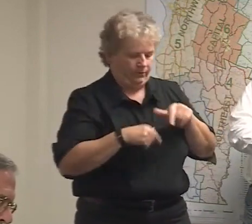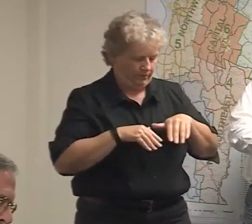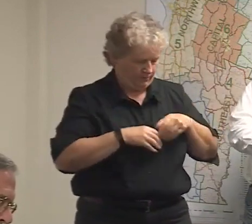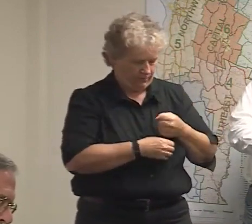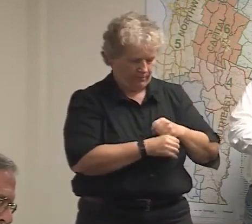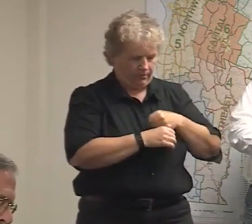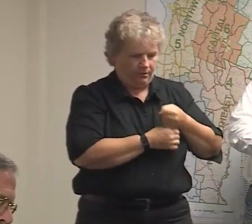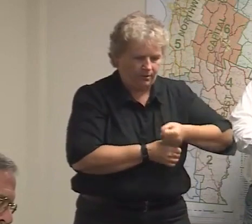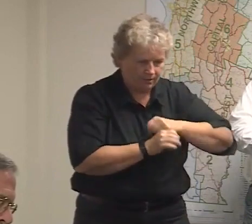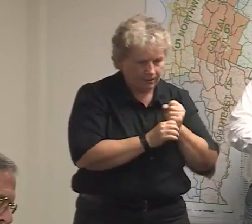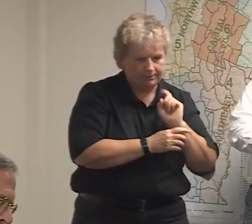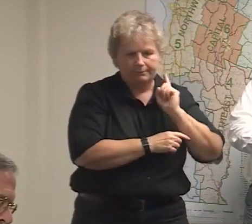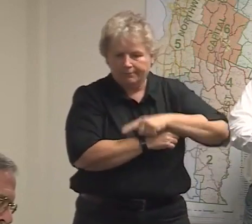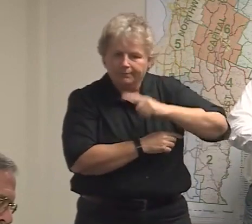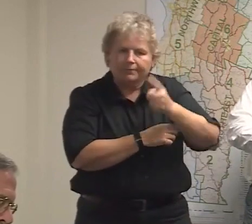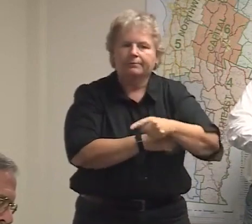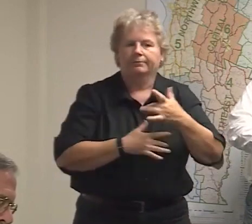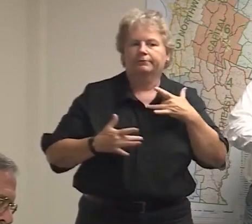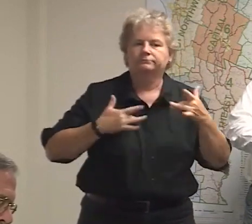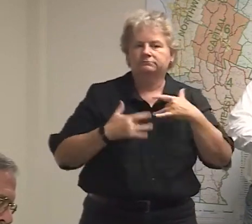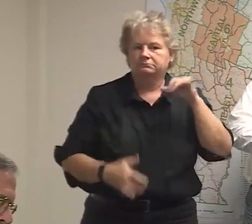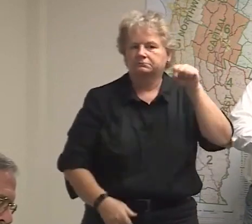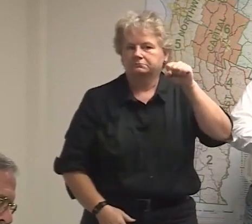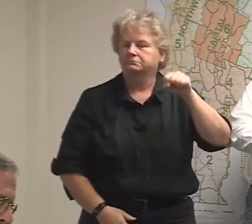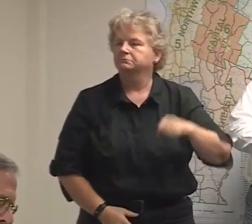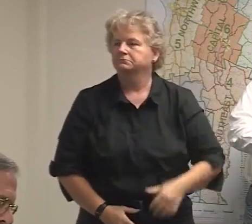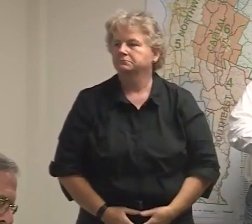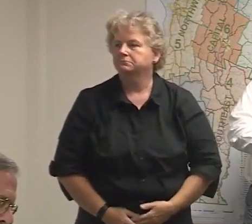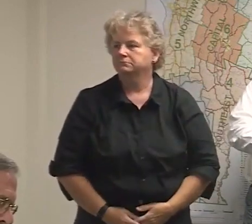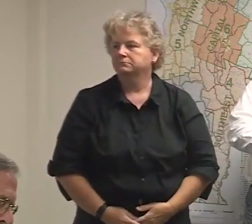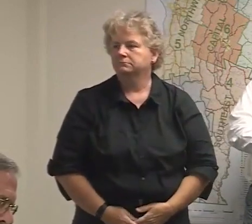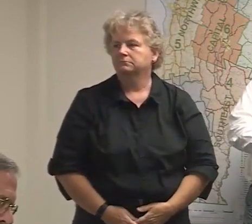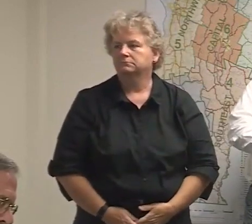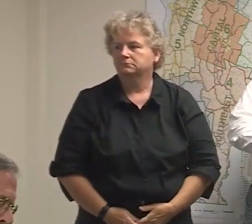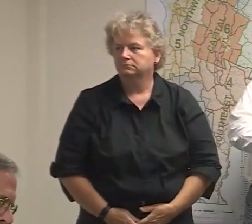AT FIRST WE THOUGHT THAT WAS GOING TO BE MAYBE 50 MILE AN HOUR WINDS.